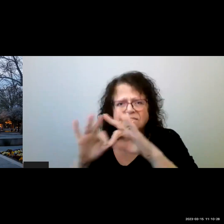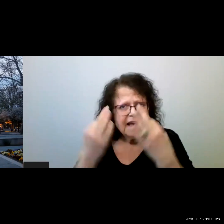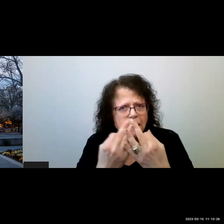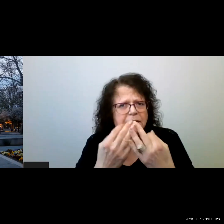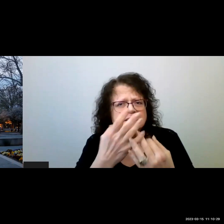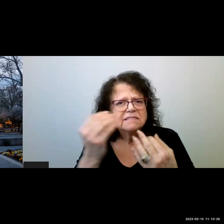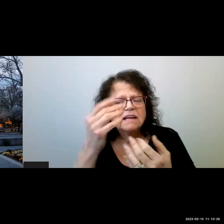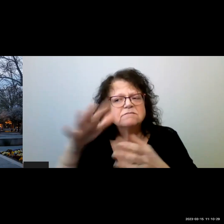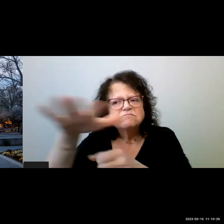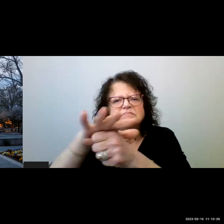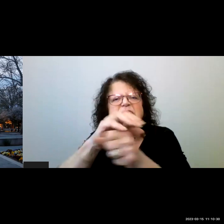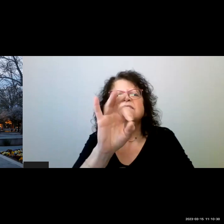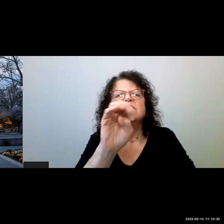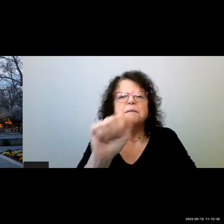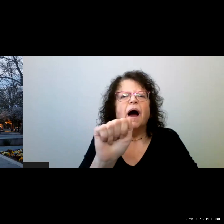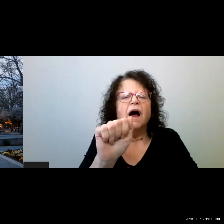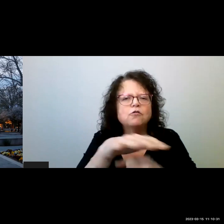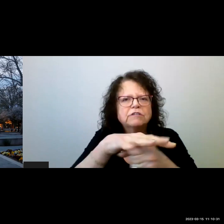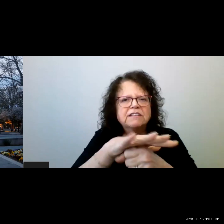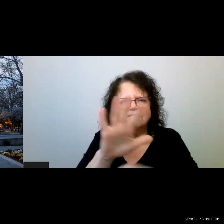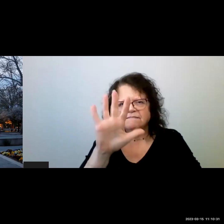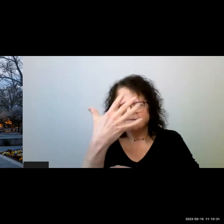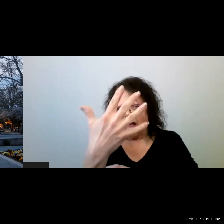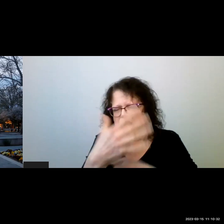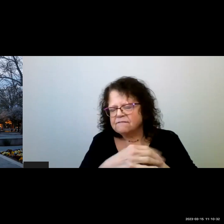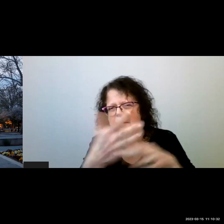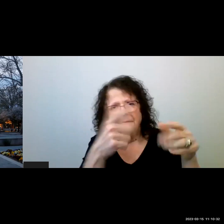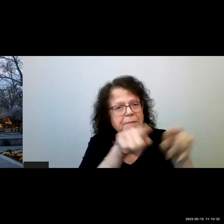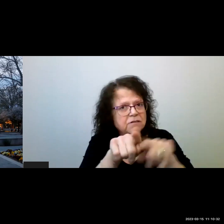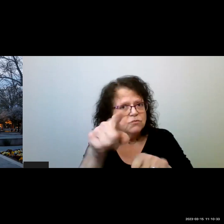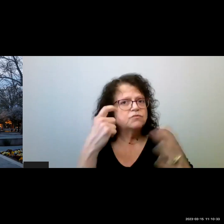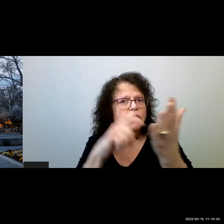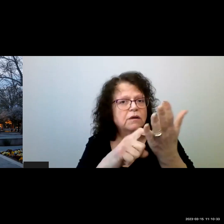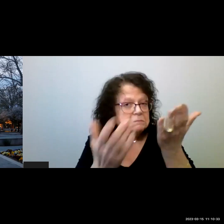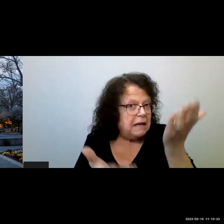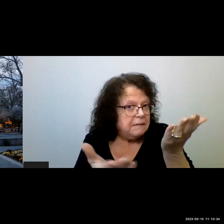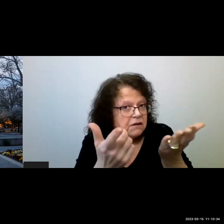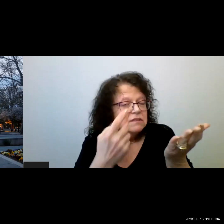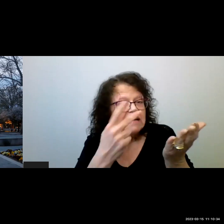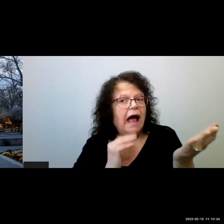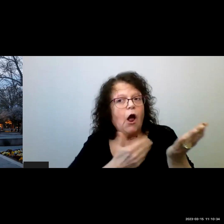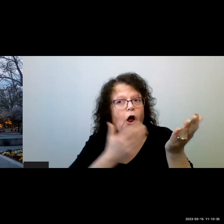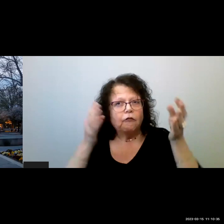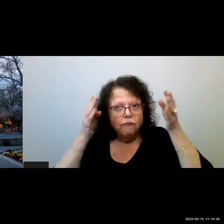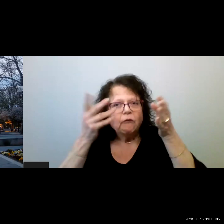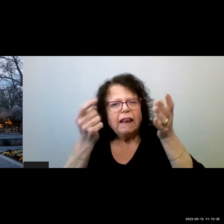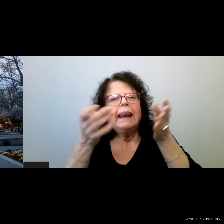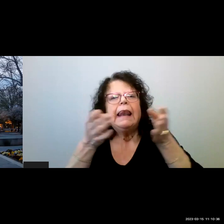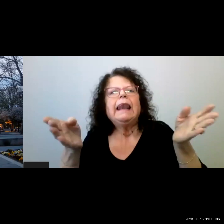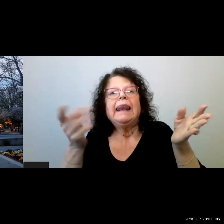Five. As you may have noticed our focus has expanded a little bit this time.